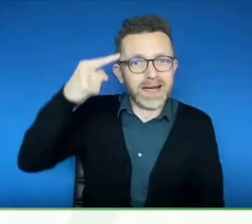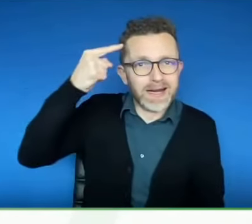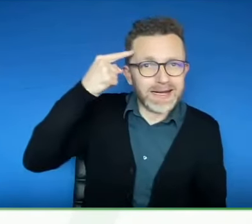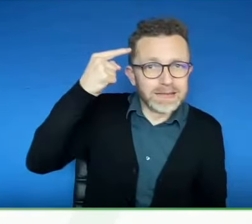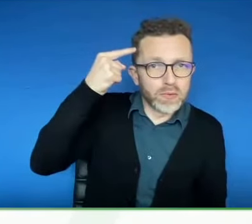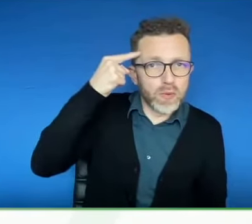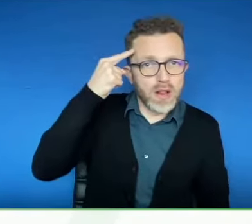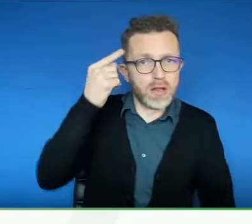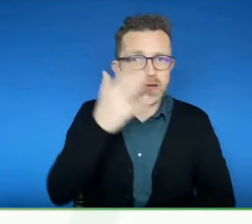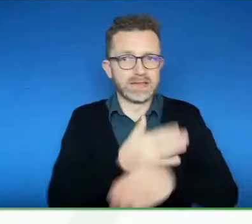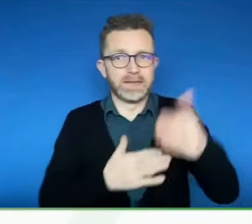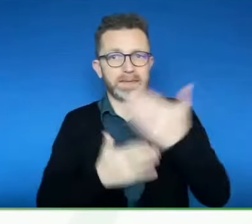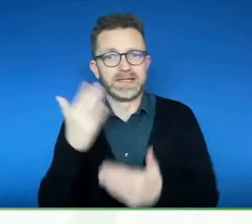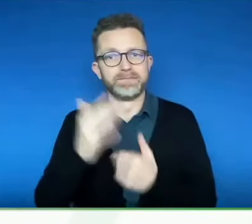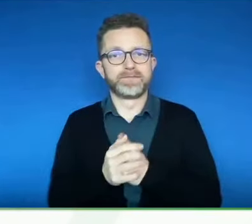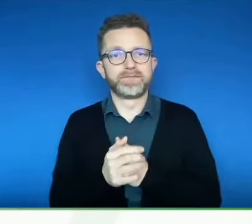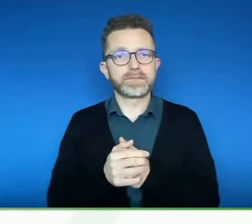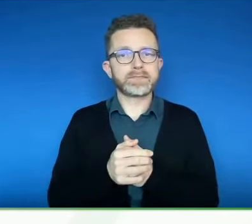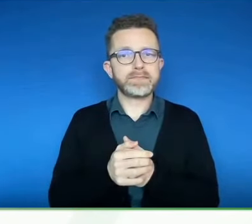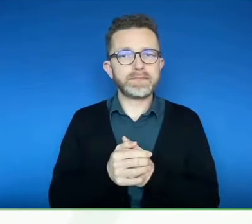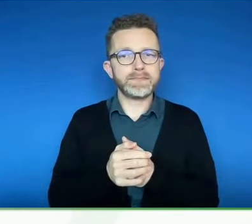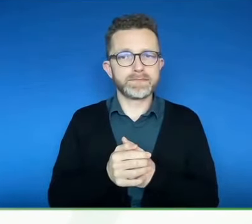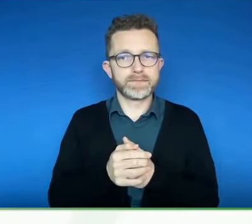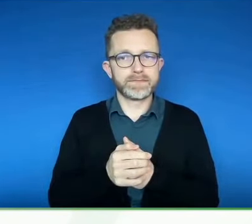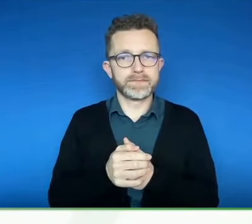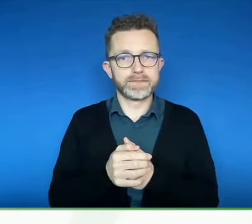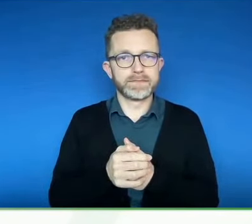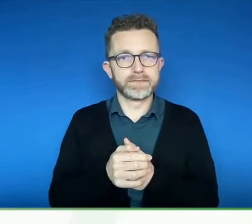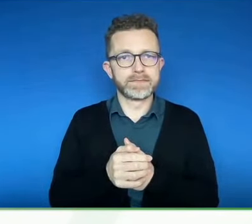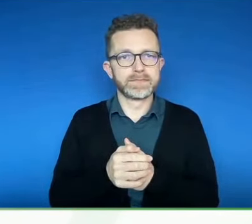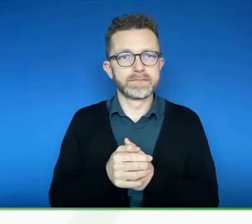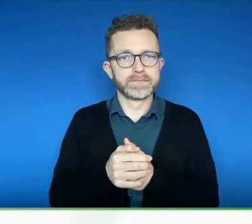Yes, so what is the essence of the self advocacy project?